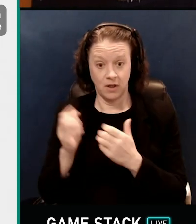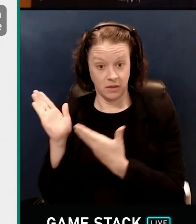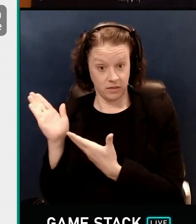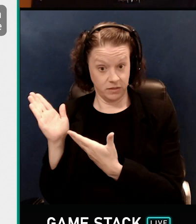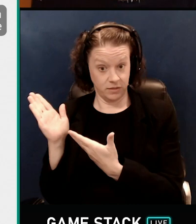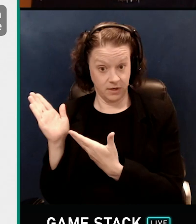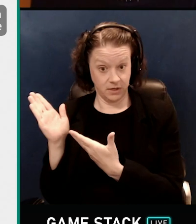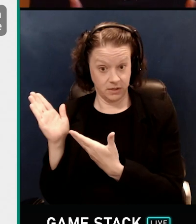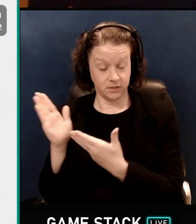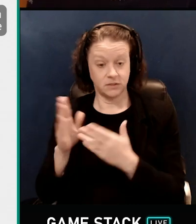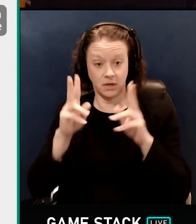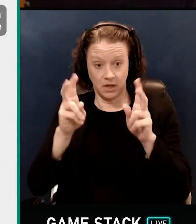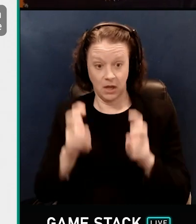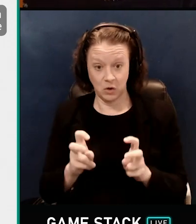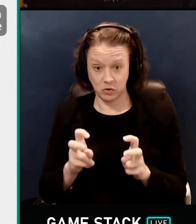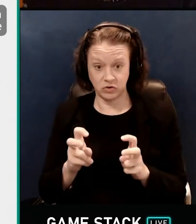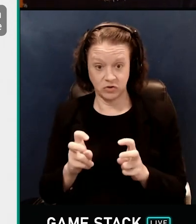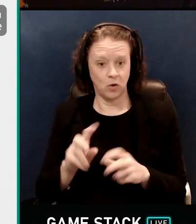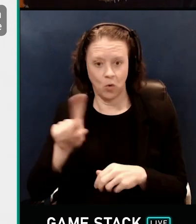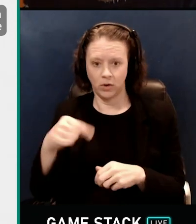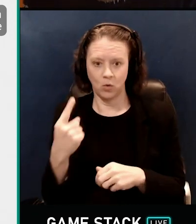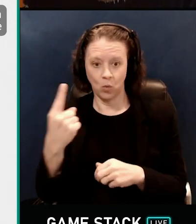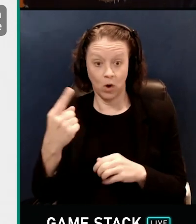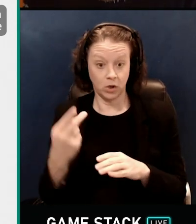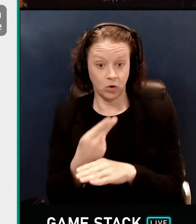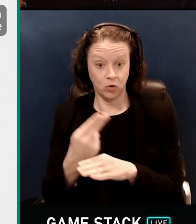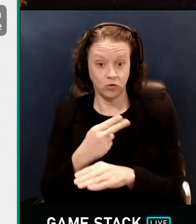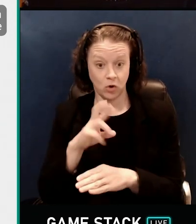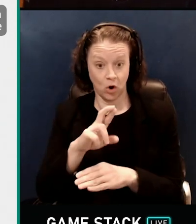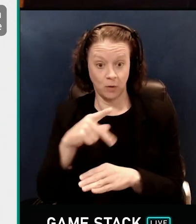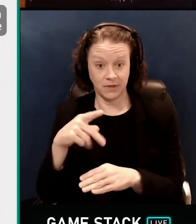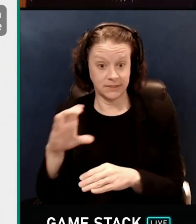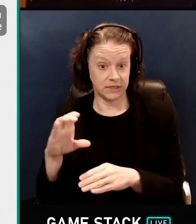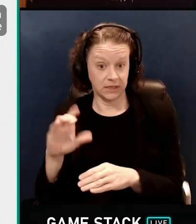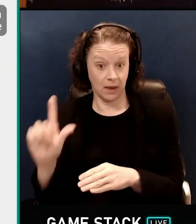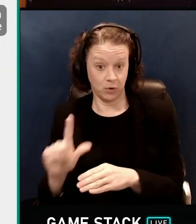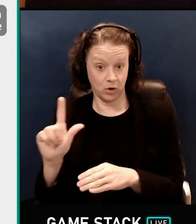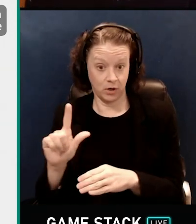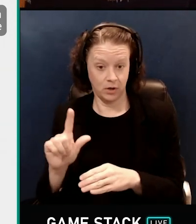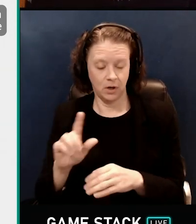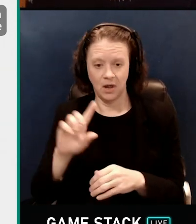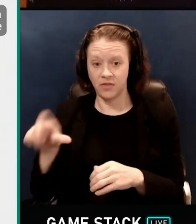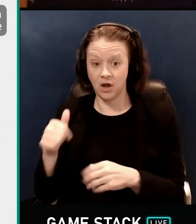only one of them used are provided. Remote Procedure call library. The other two had their own